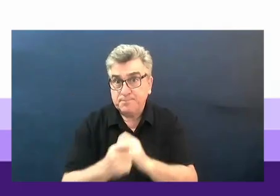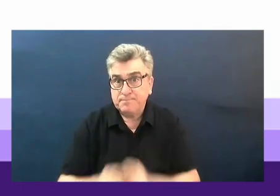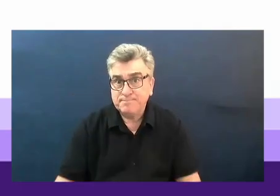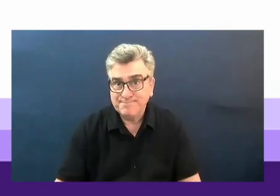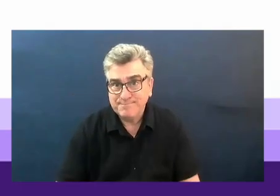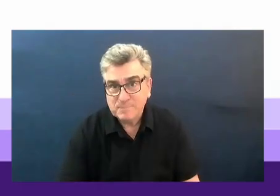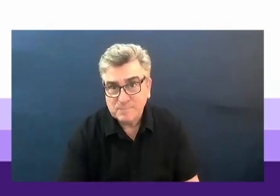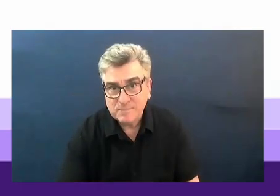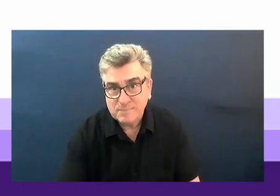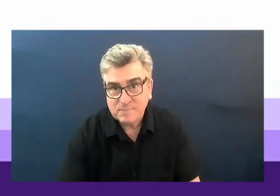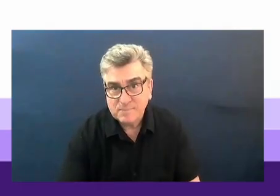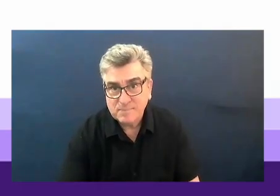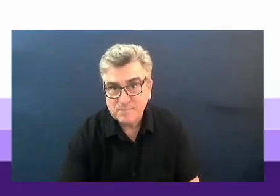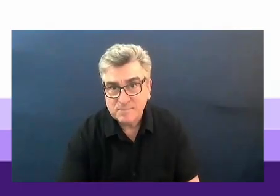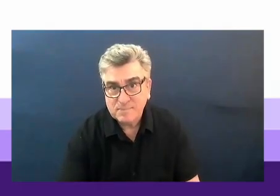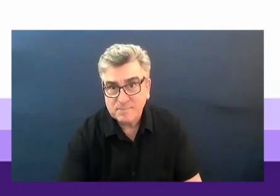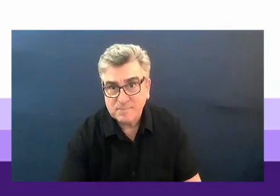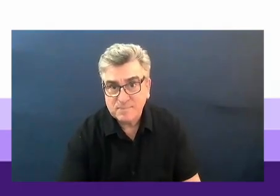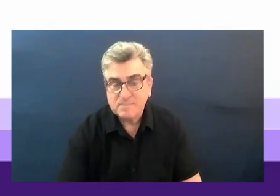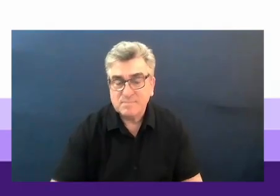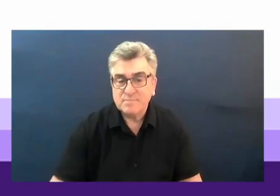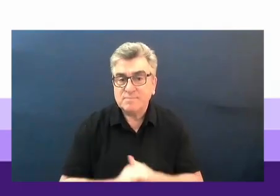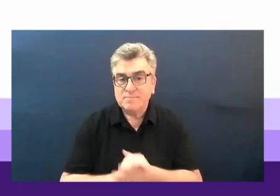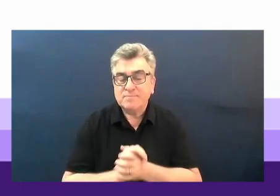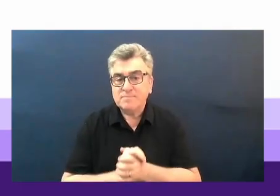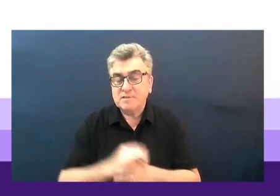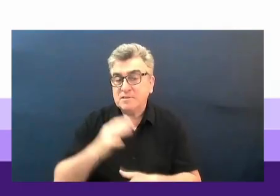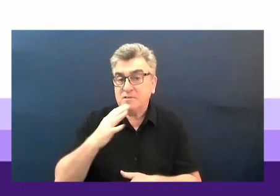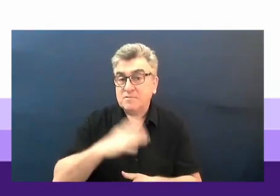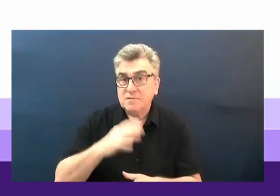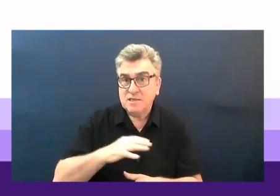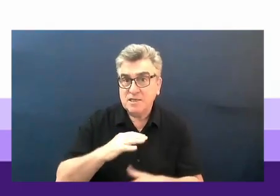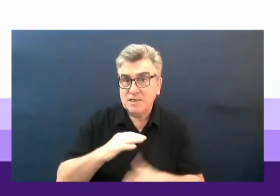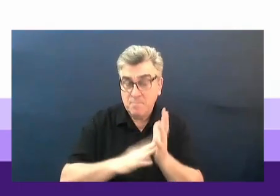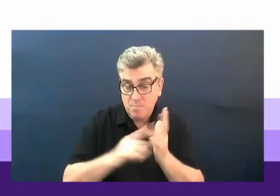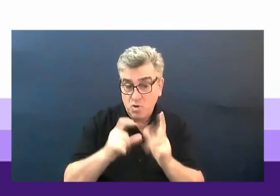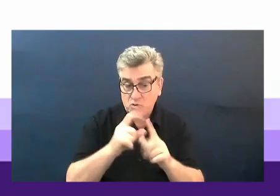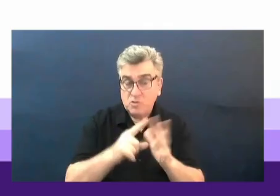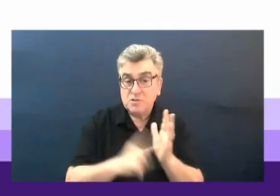disability teams that involve allied health professionals, diversional therapists,